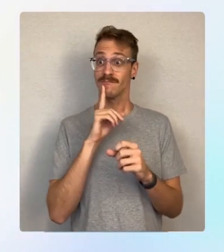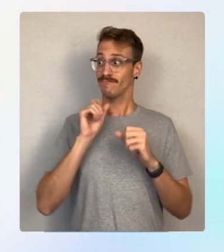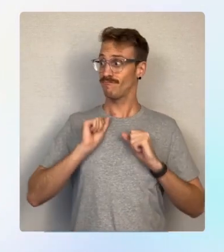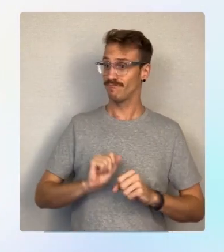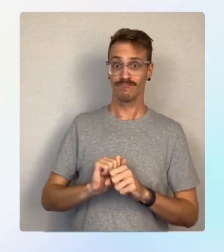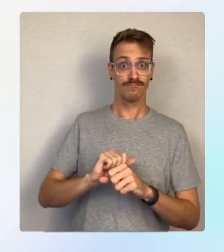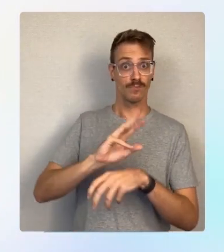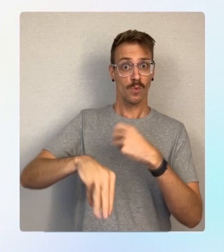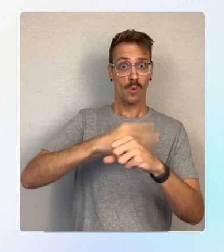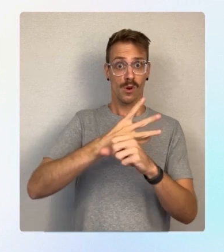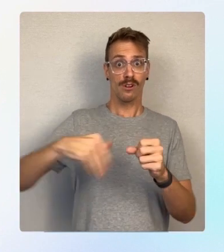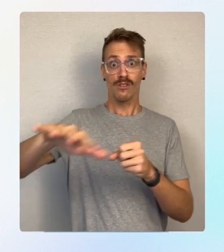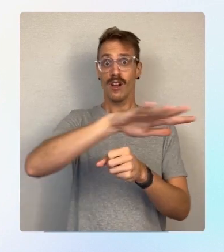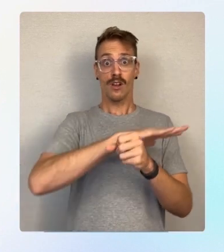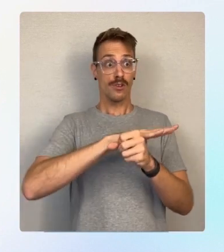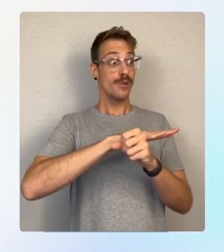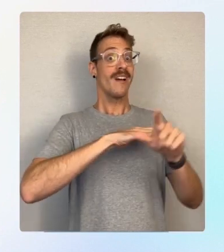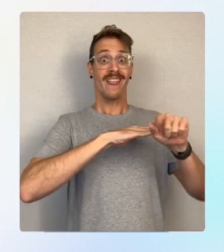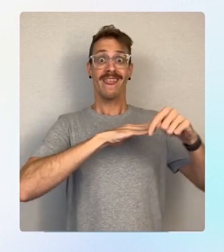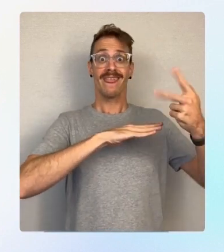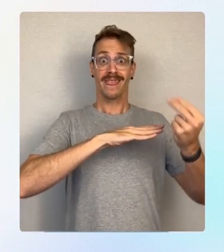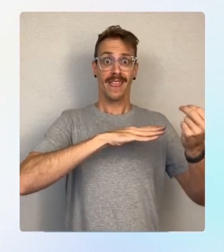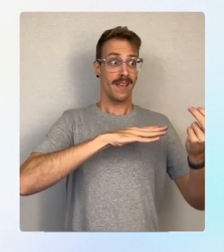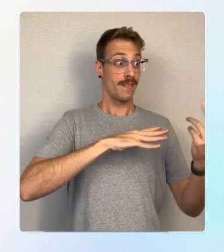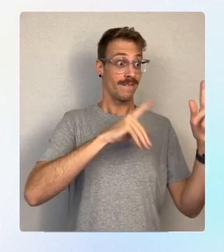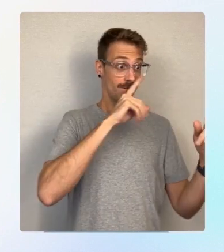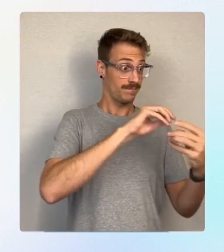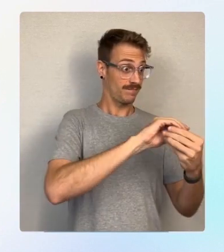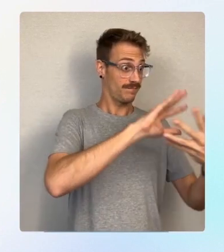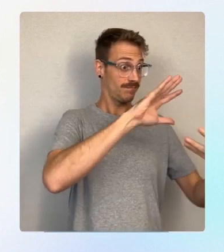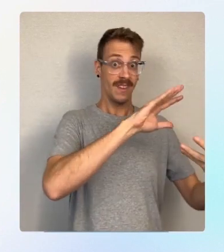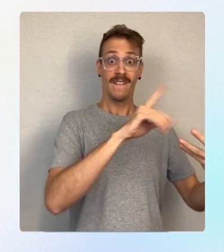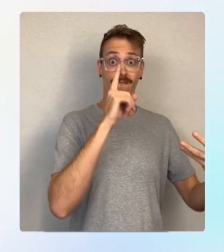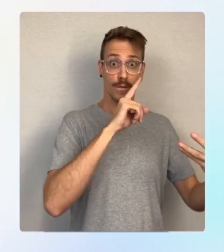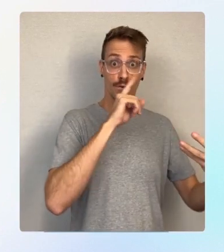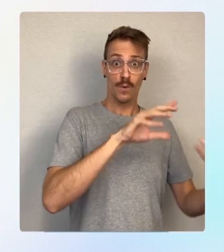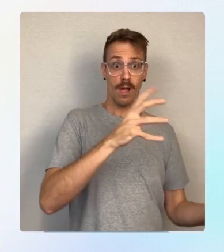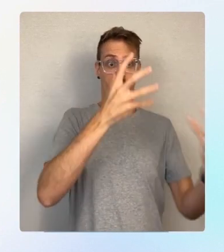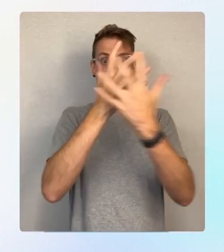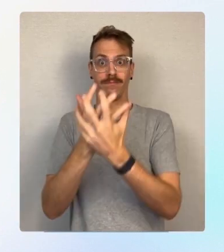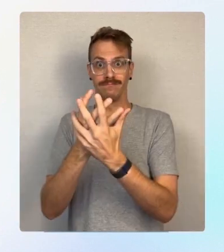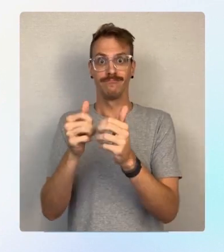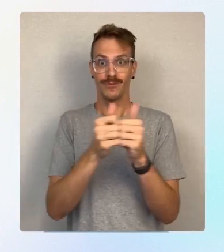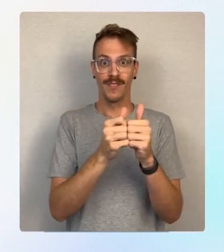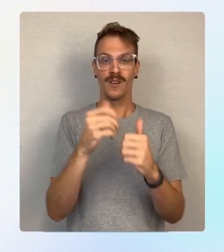and blend it with virtual content opens up new possibilities for VR today,